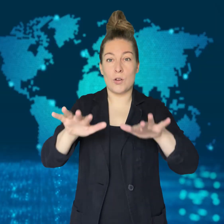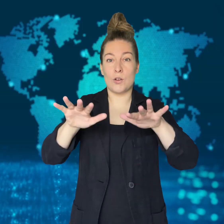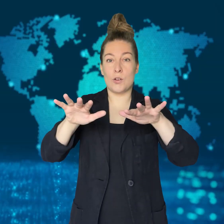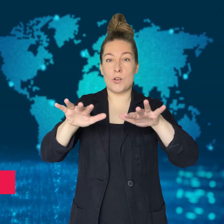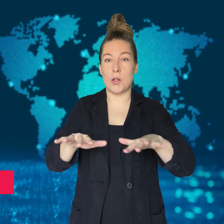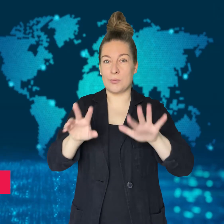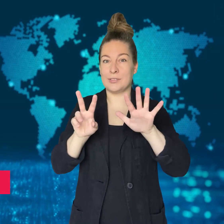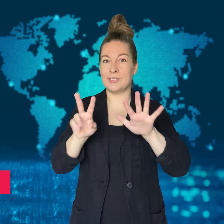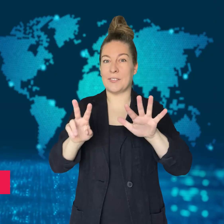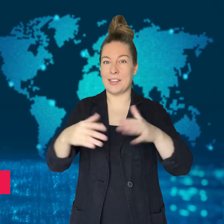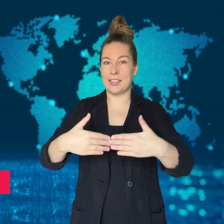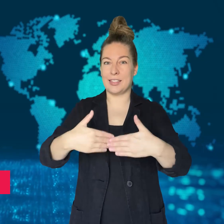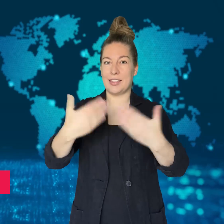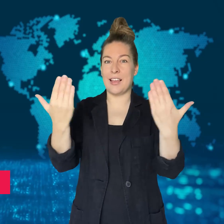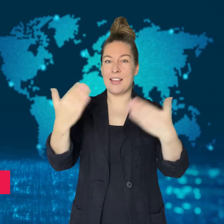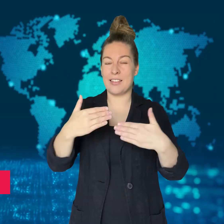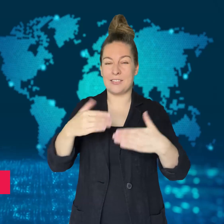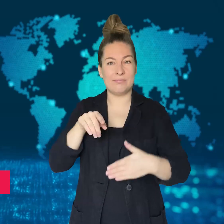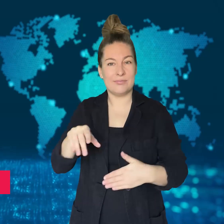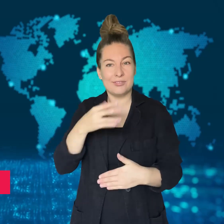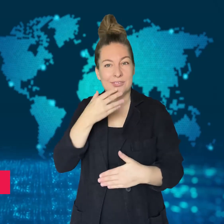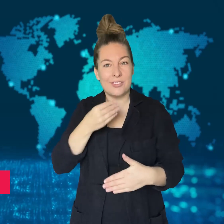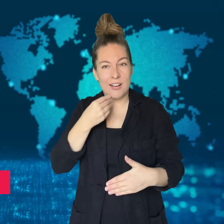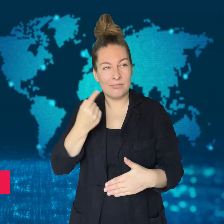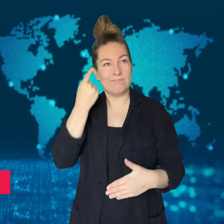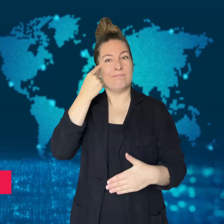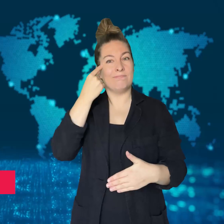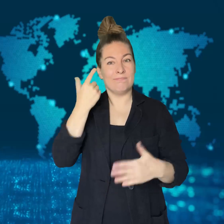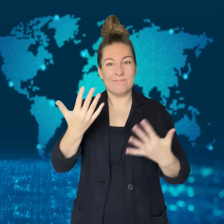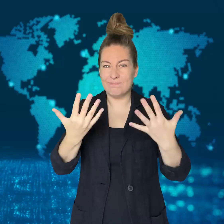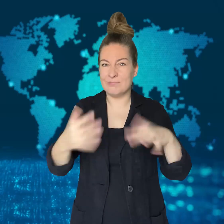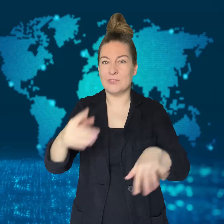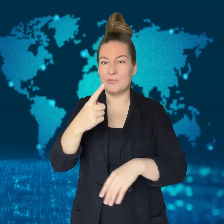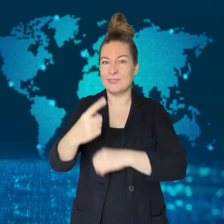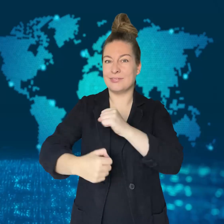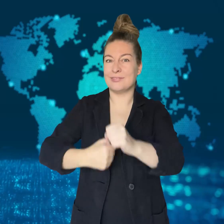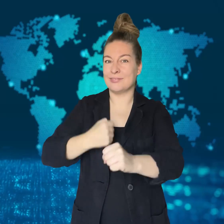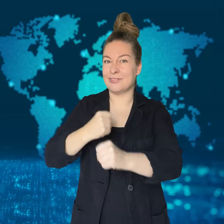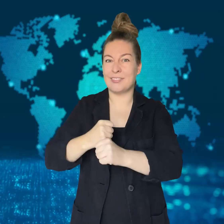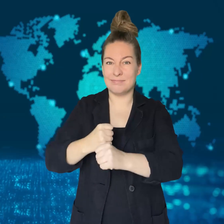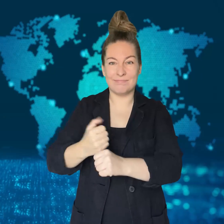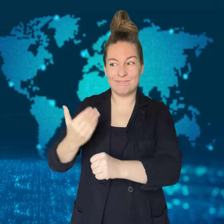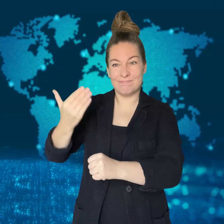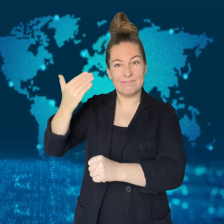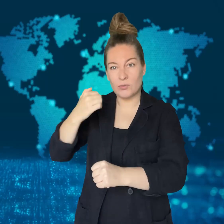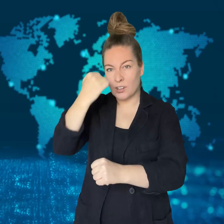[MONIKA]: October 7th marked one year since Hamas launched its attack on Israel.